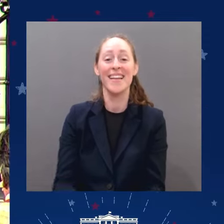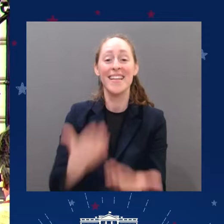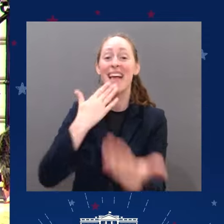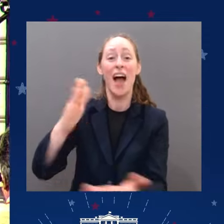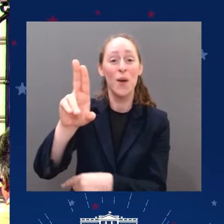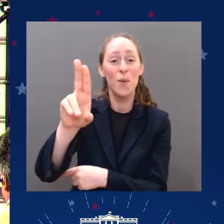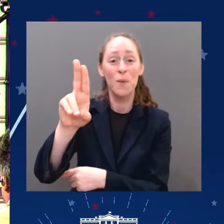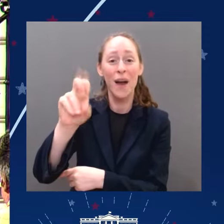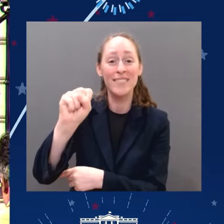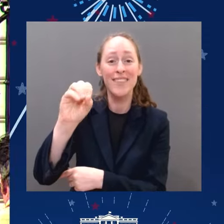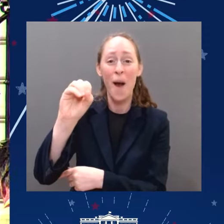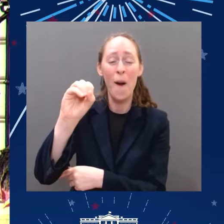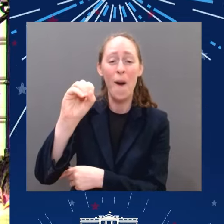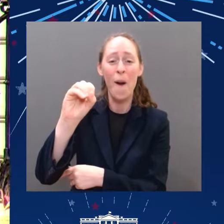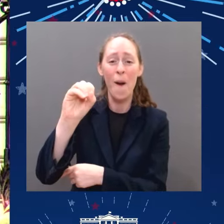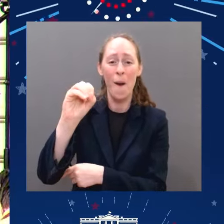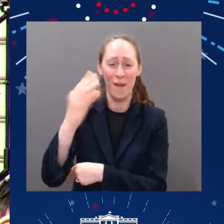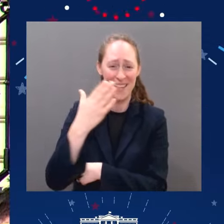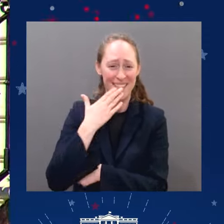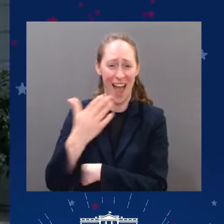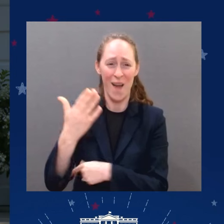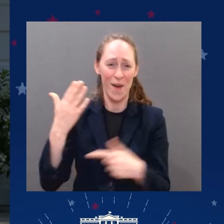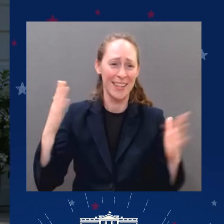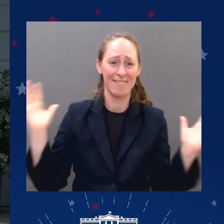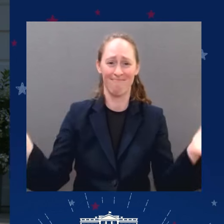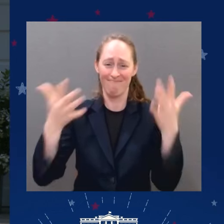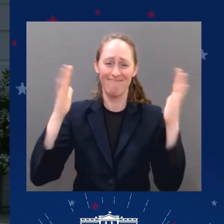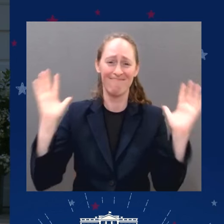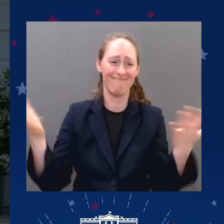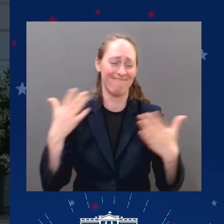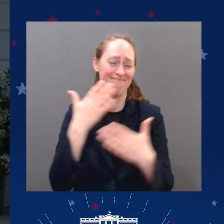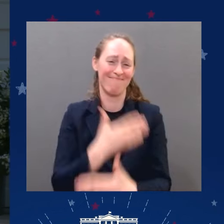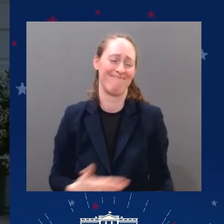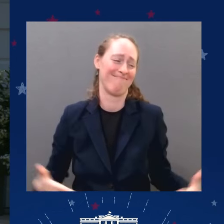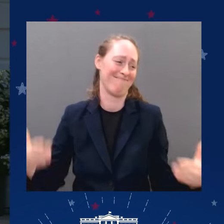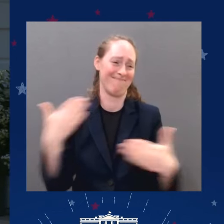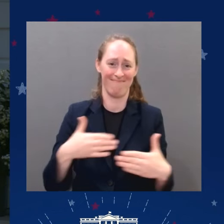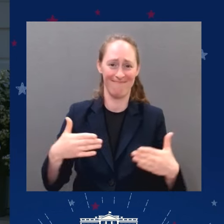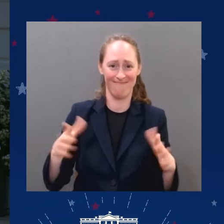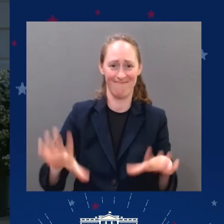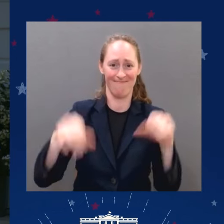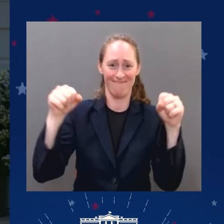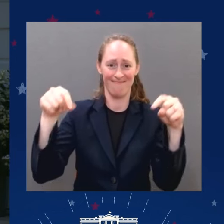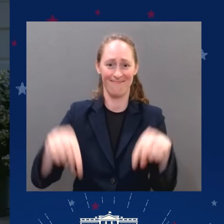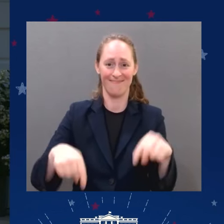Good evening and welcome to the White House. As a military mom and as your first lady,